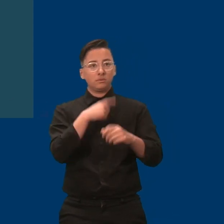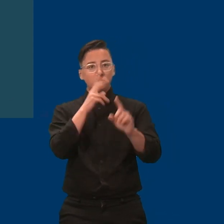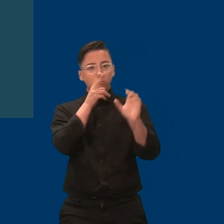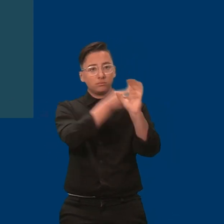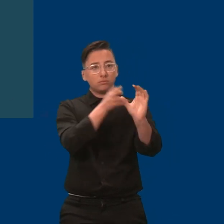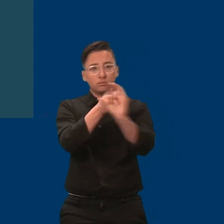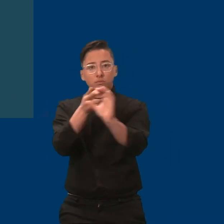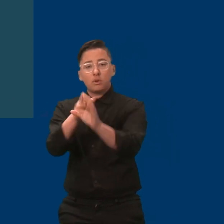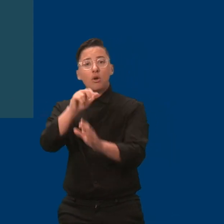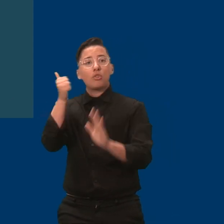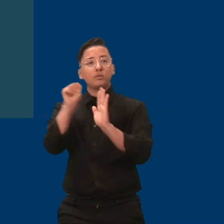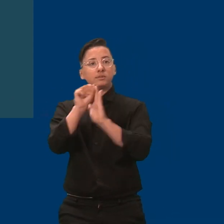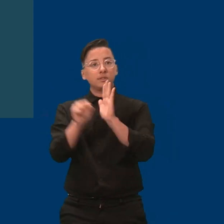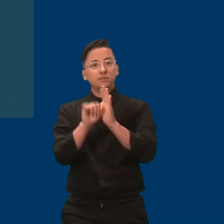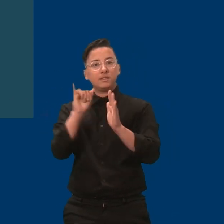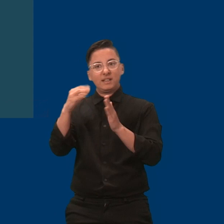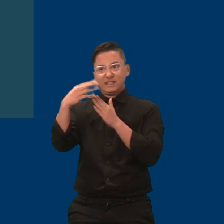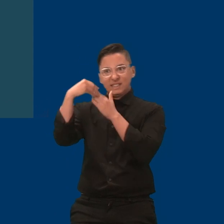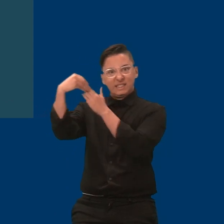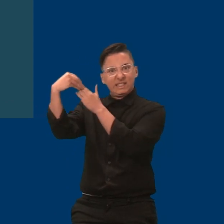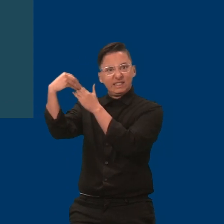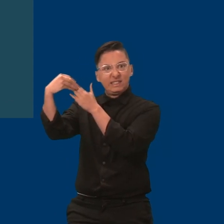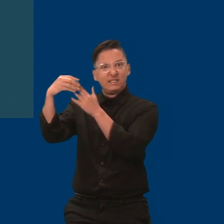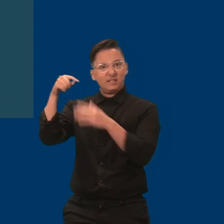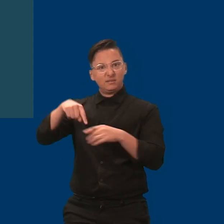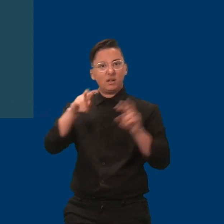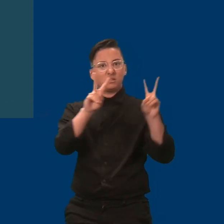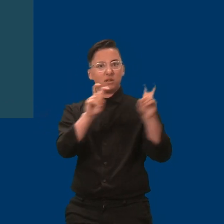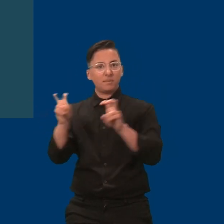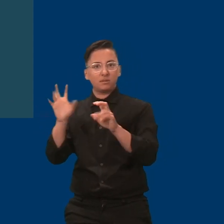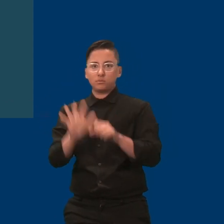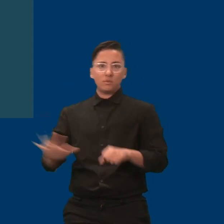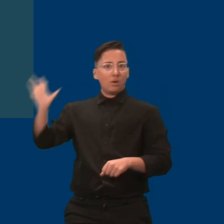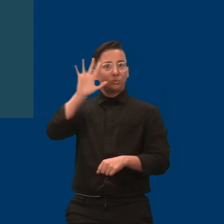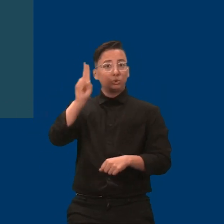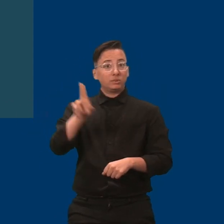education nationwide. The proposed legislation establishes